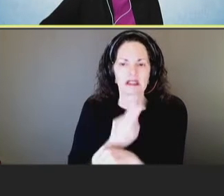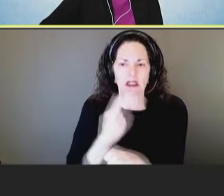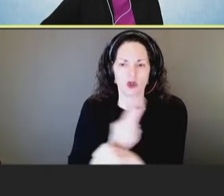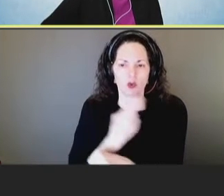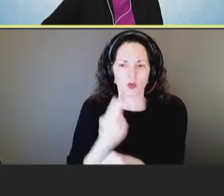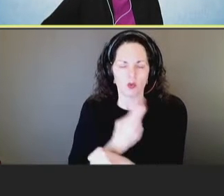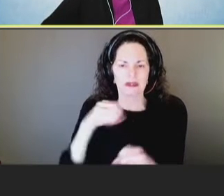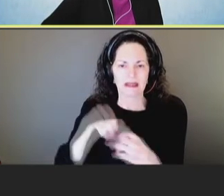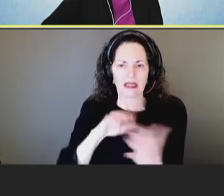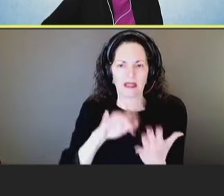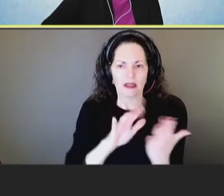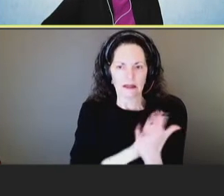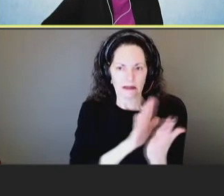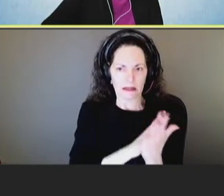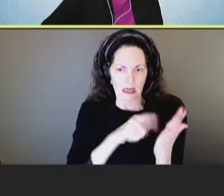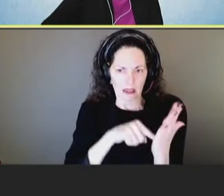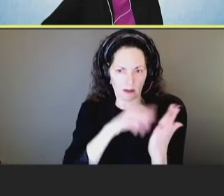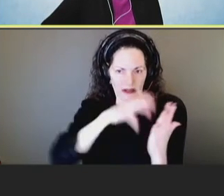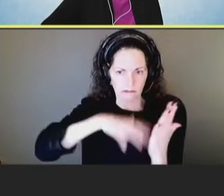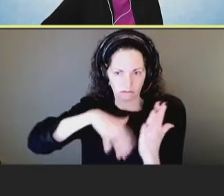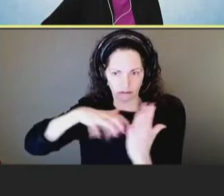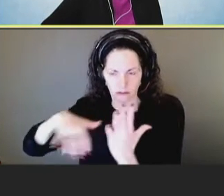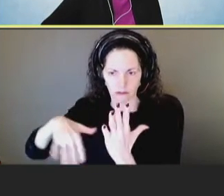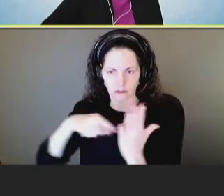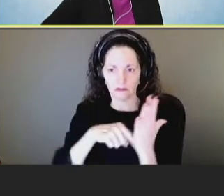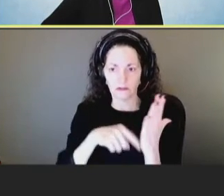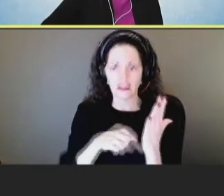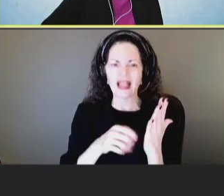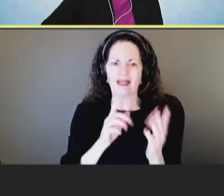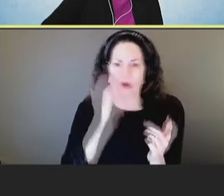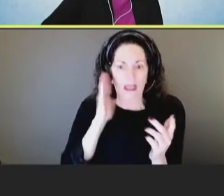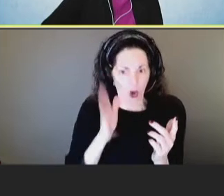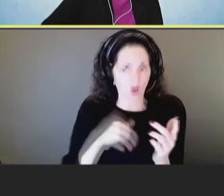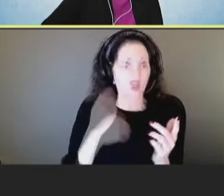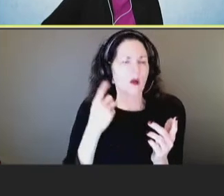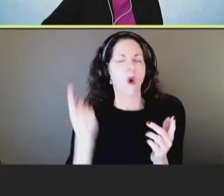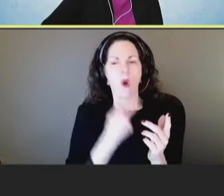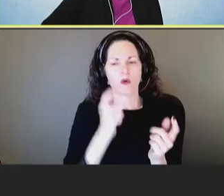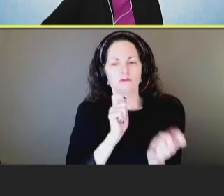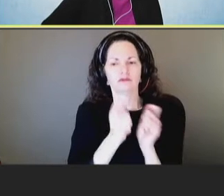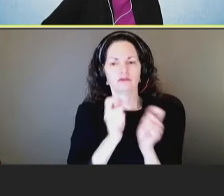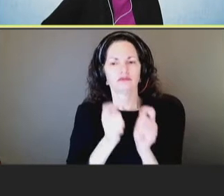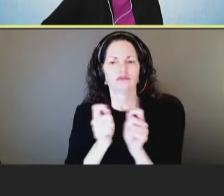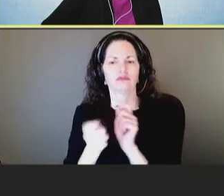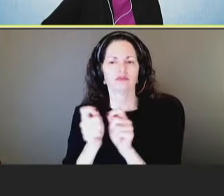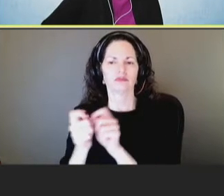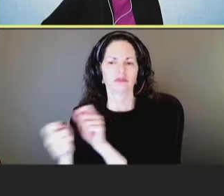They're updated periodically, and they're on file with the FDA so that we can rapidly respond if we